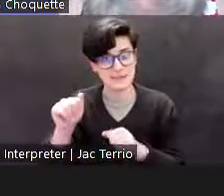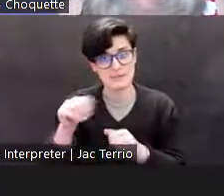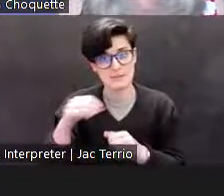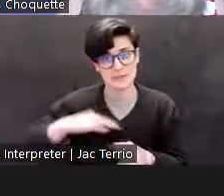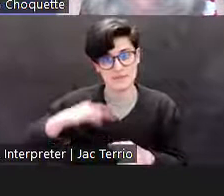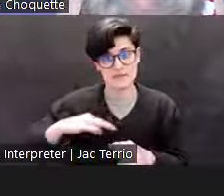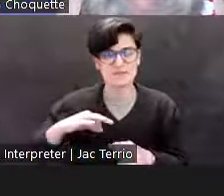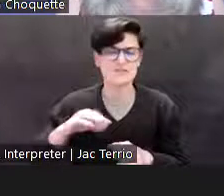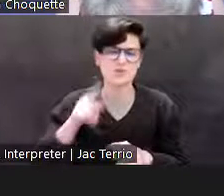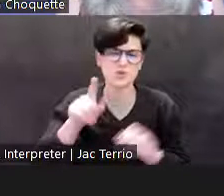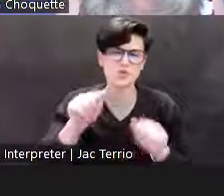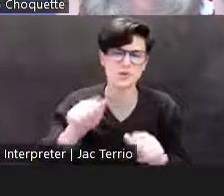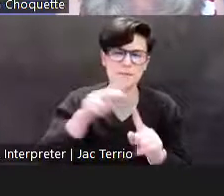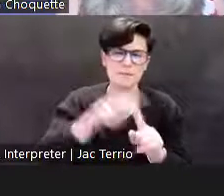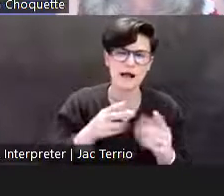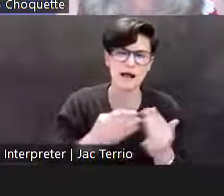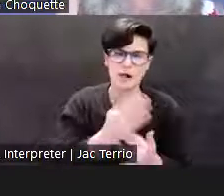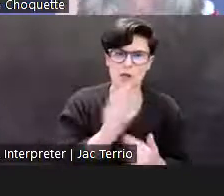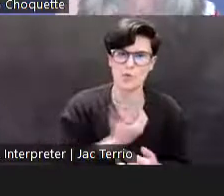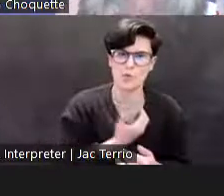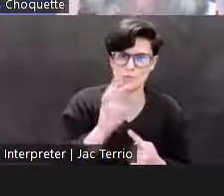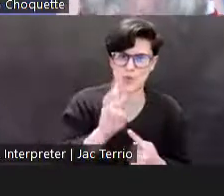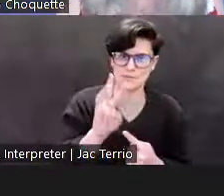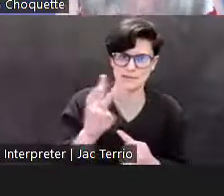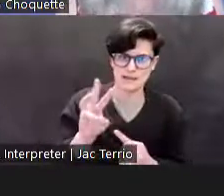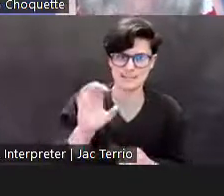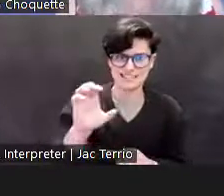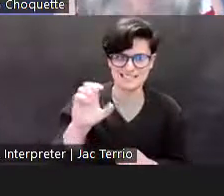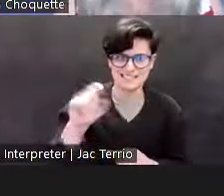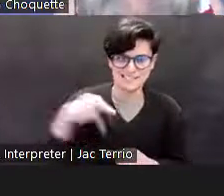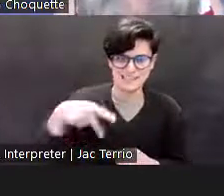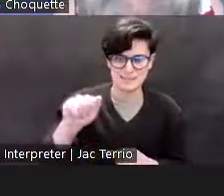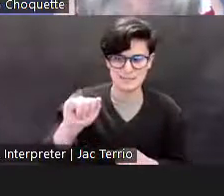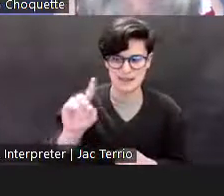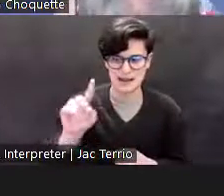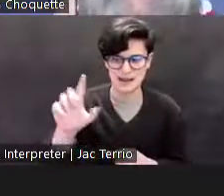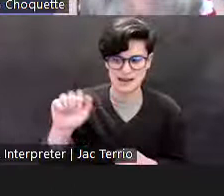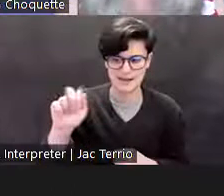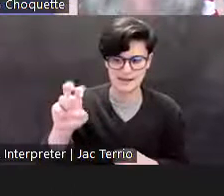could apply through our website. 15:52:19 Ctp leave dot org and click on submit